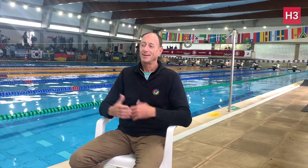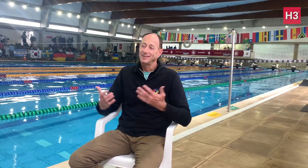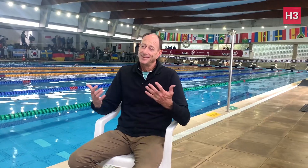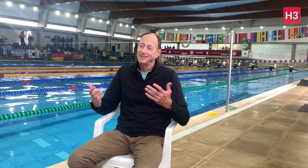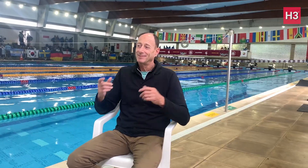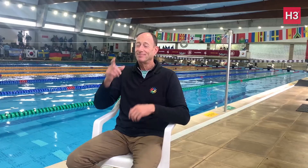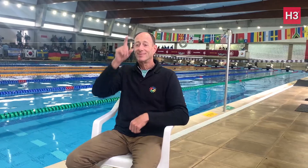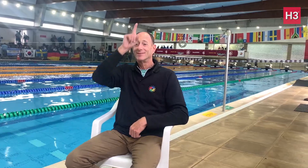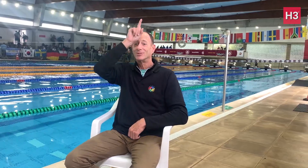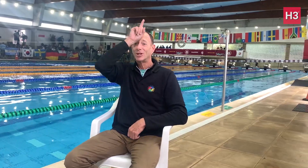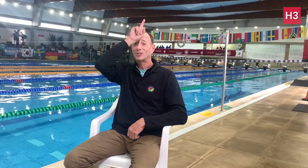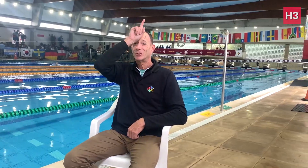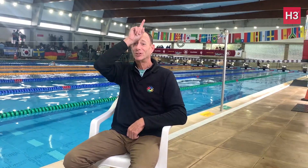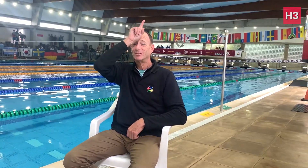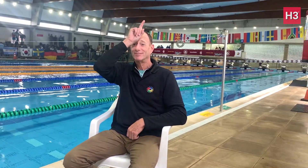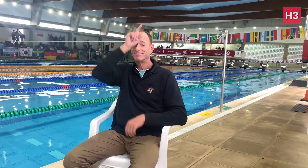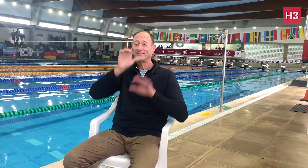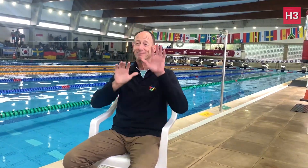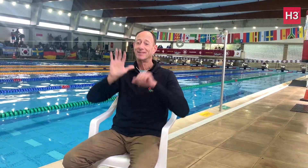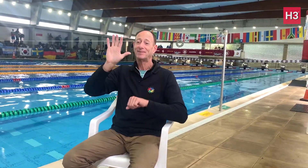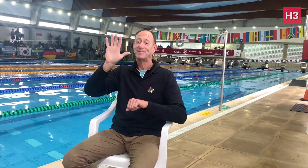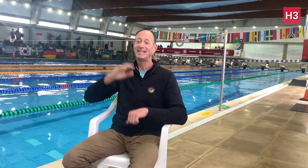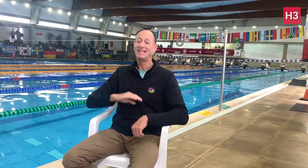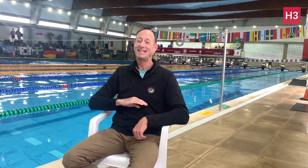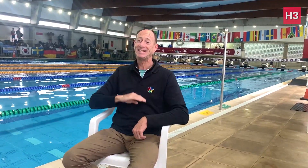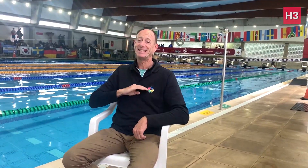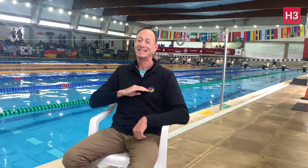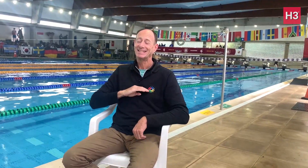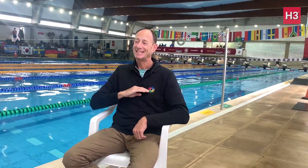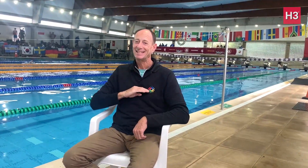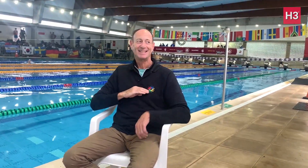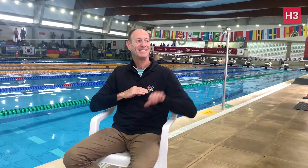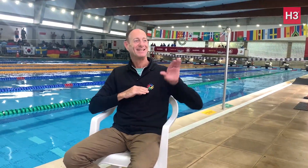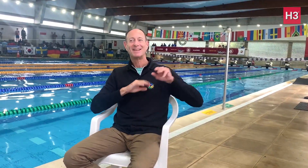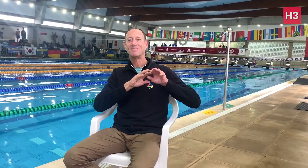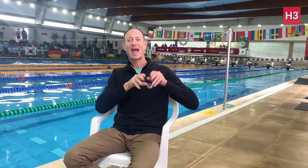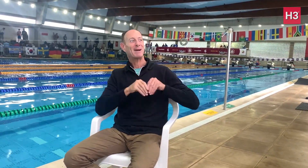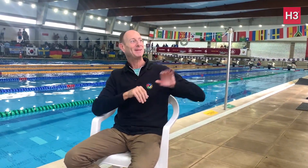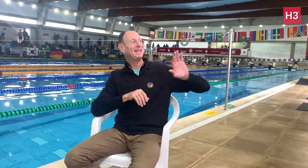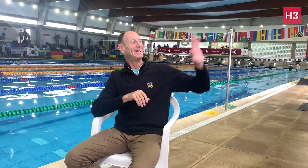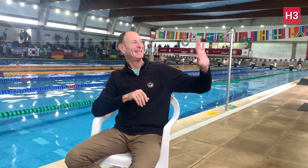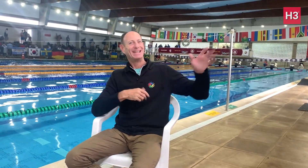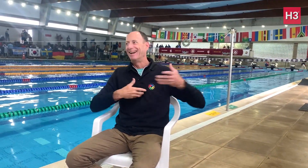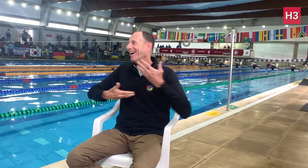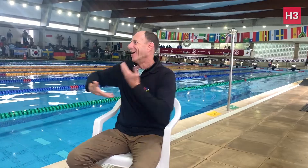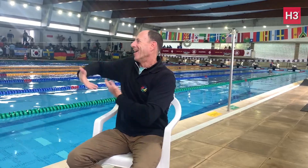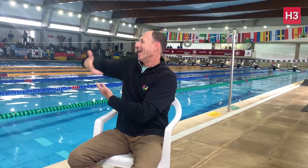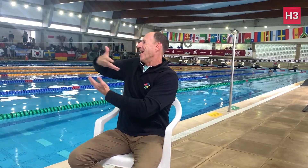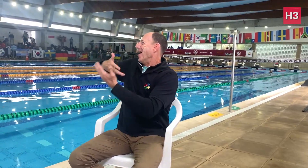When I was 15 years old in Köln, Germany, I barely saw my family.